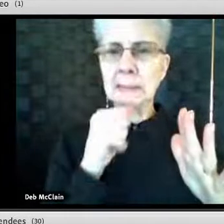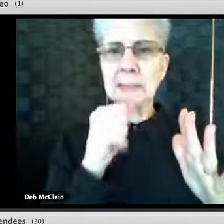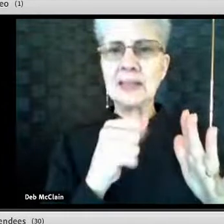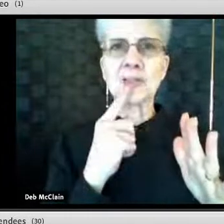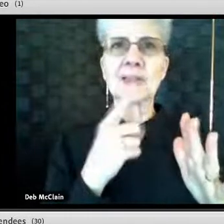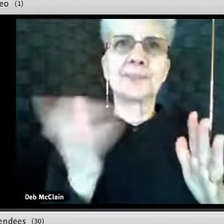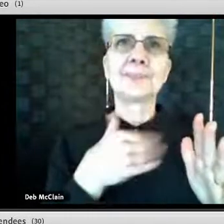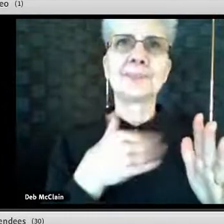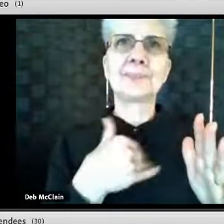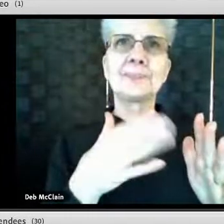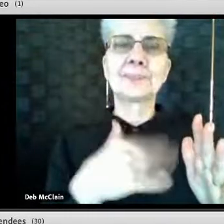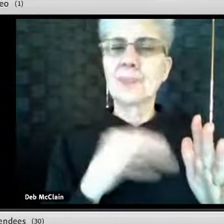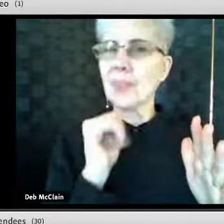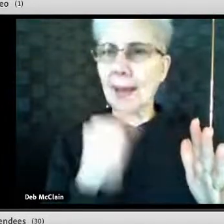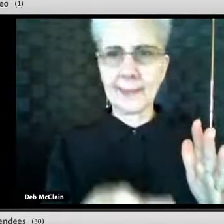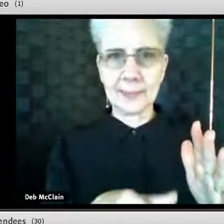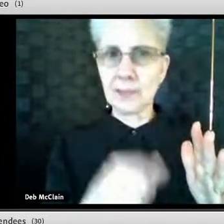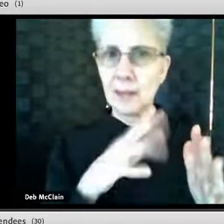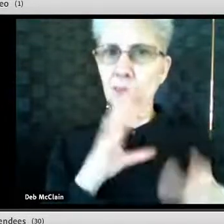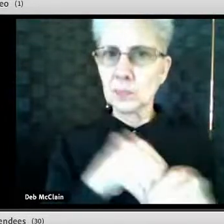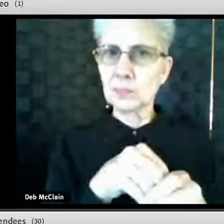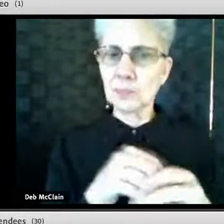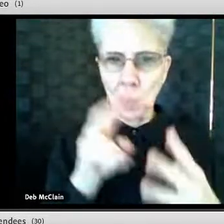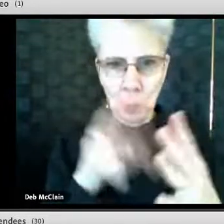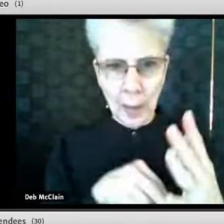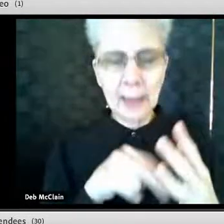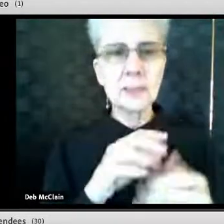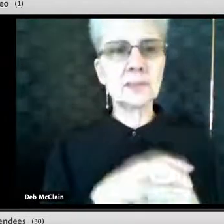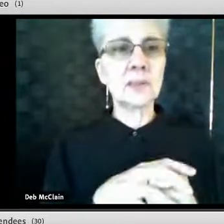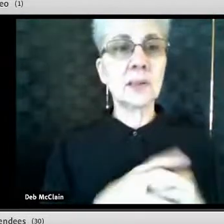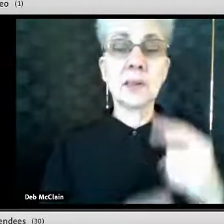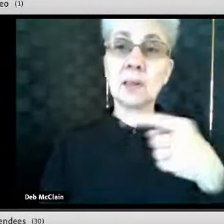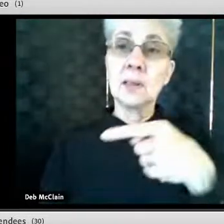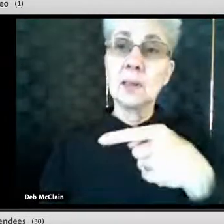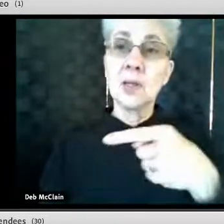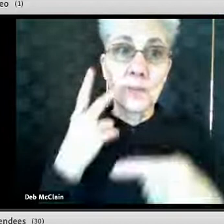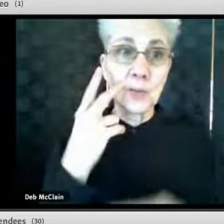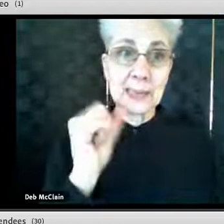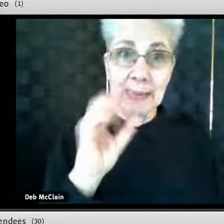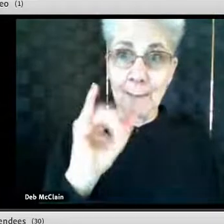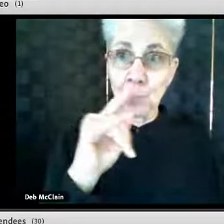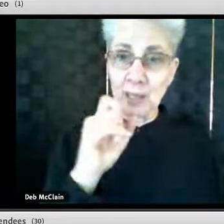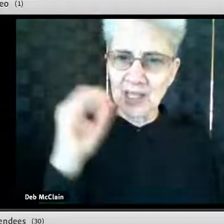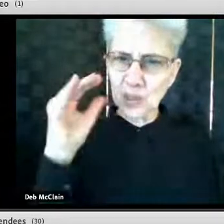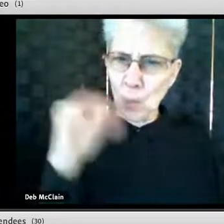It didn't just go by. So if you're seeing your impressions just go down,